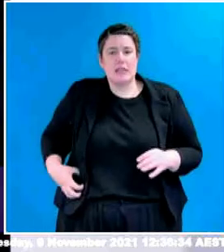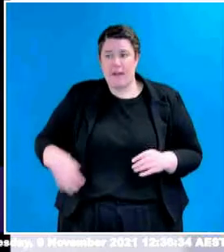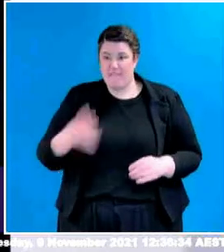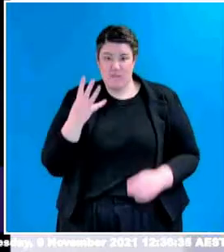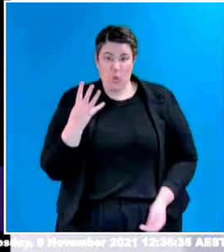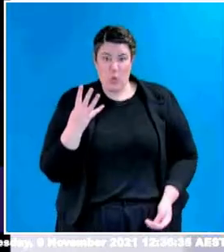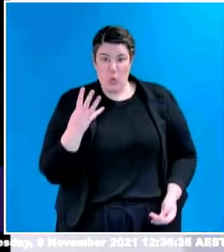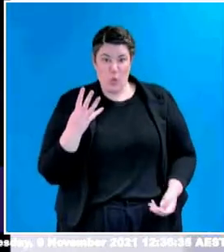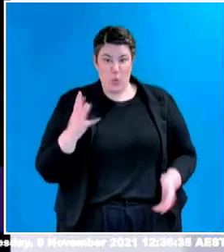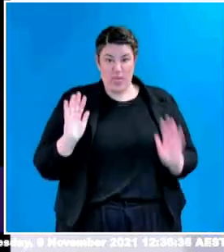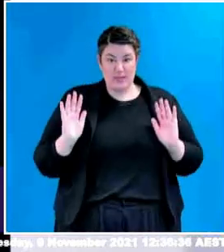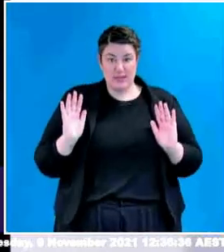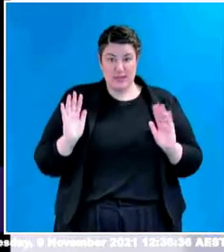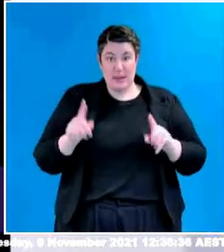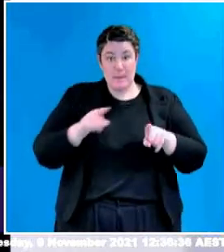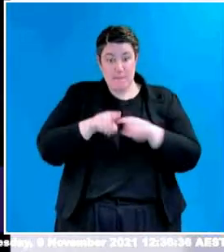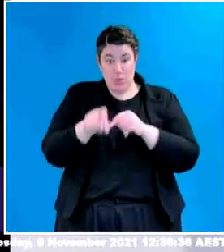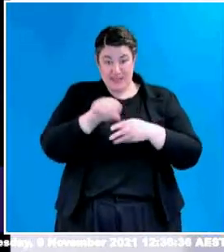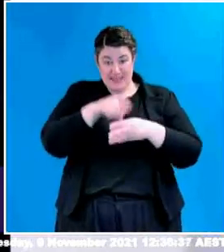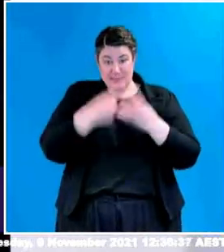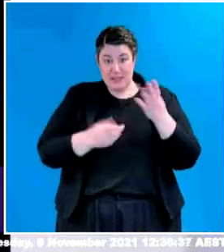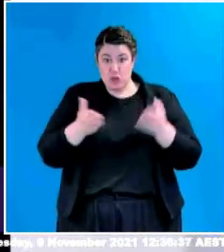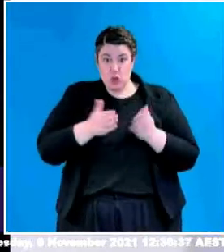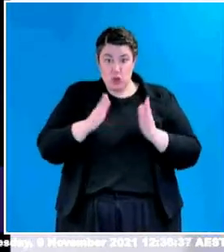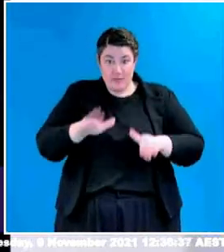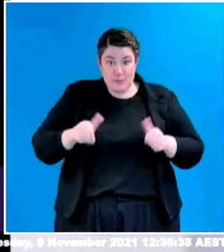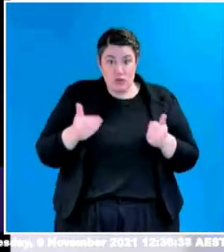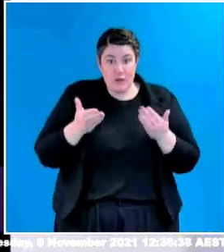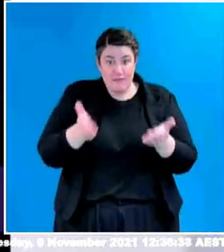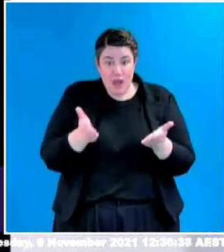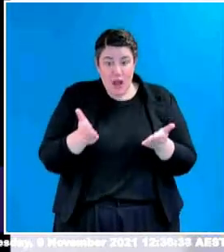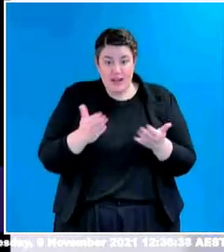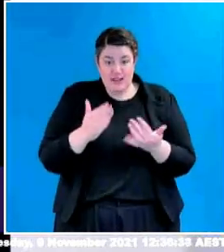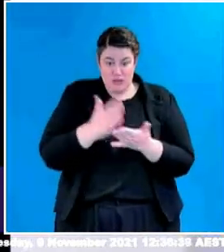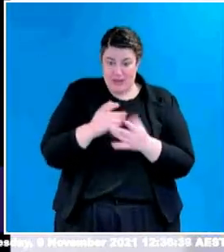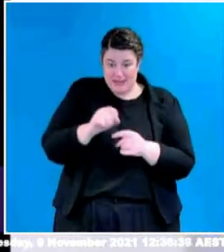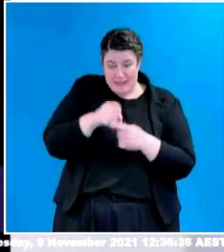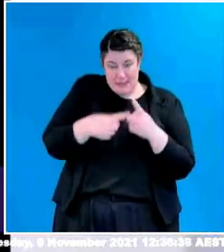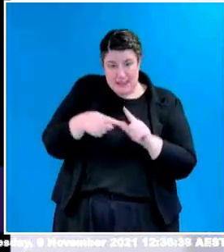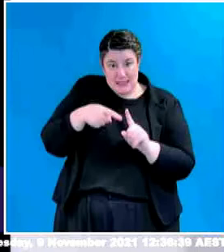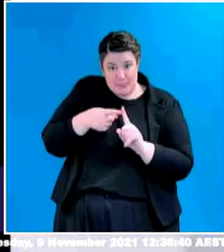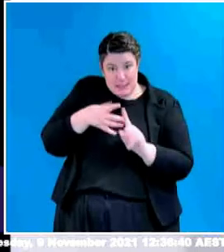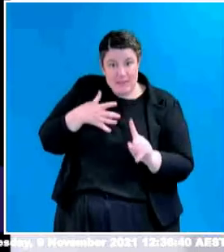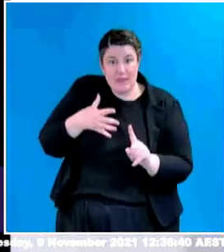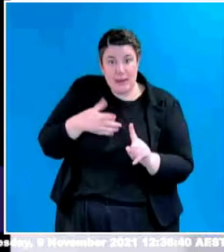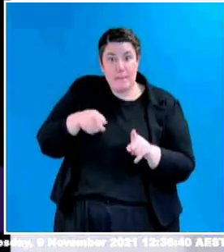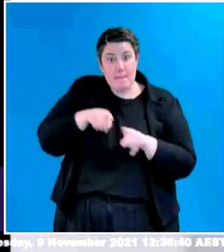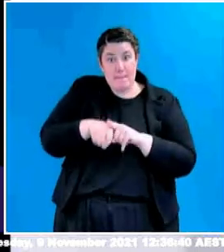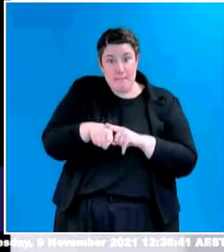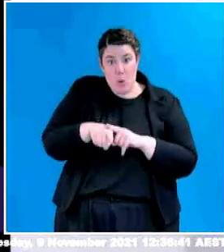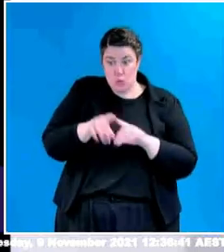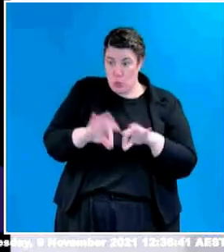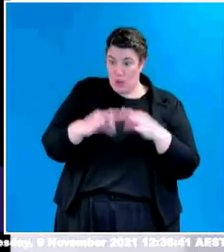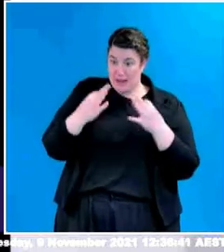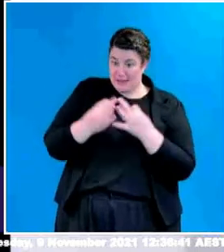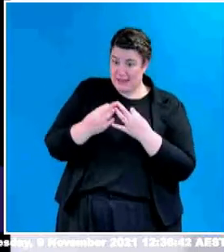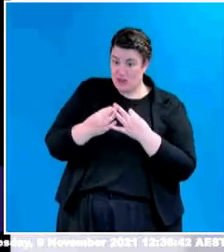Most disability service providers --- this is all disability specific. Most disability service providers have few or no